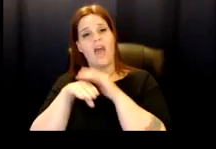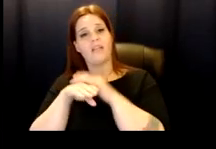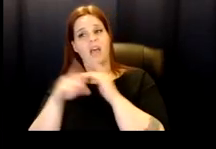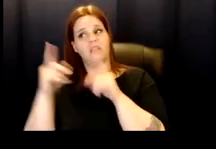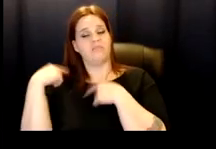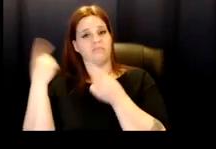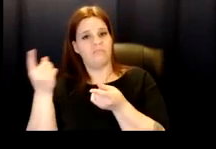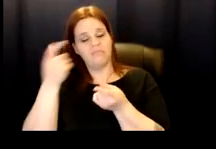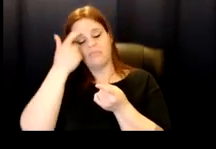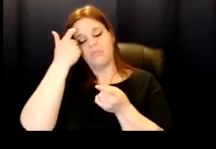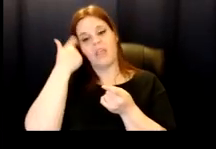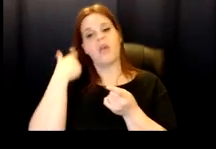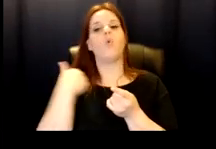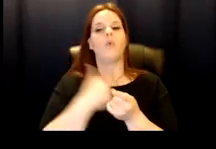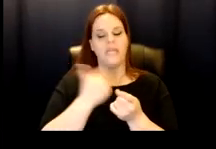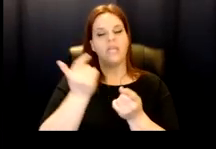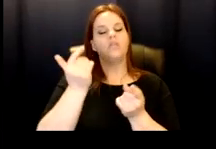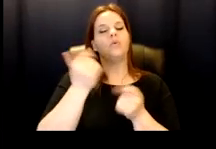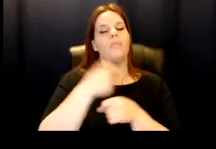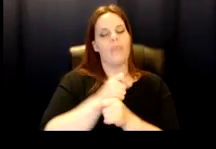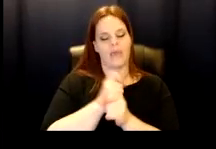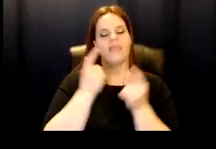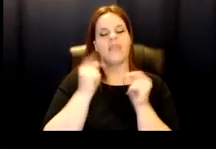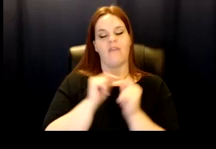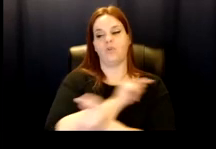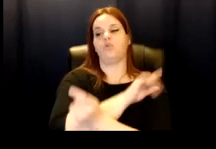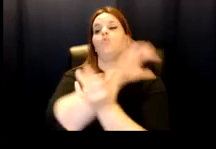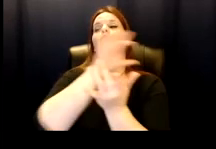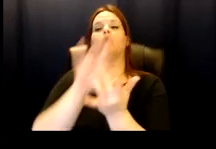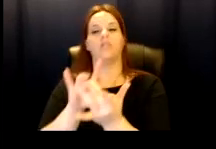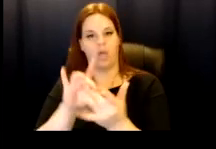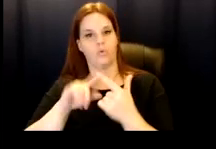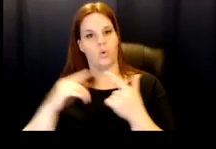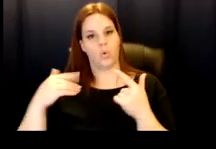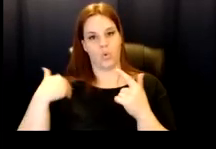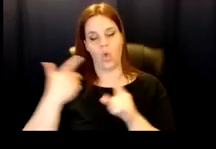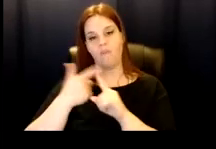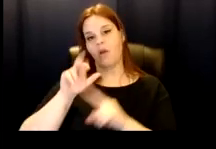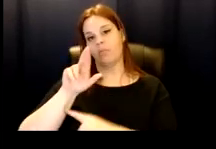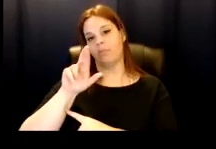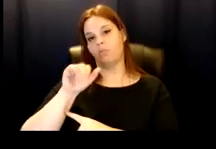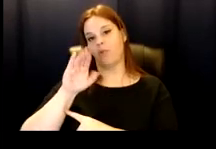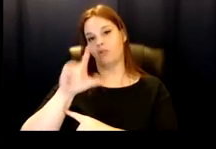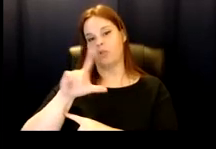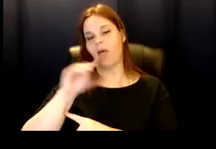effort to reach out to youth from racial and ethnic minority groups who traditionally have